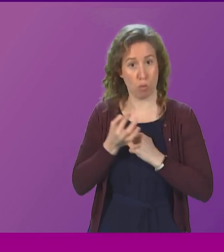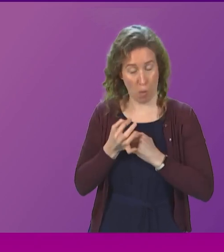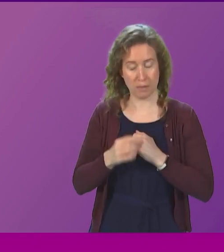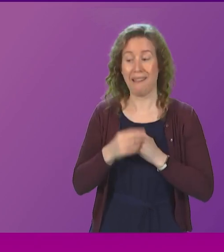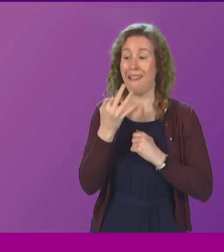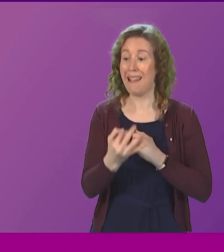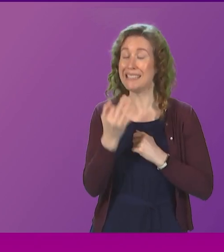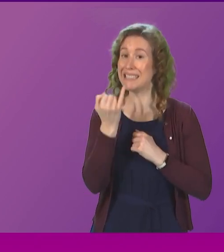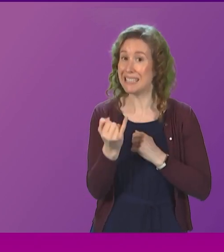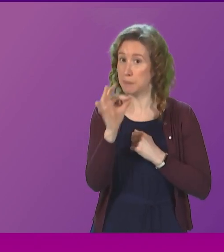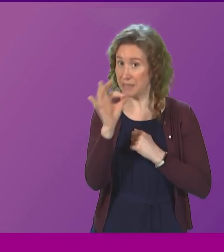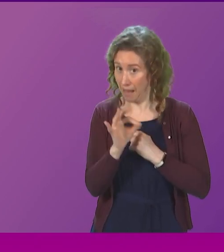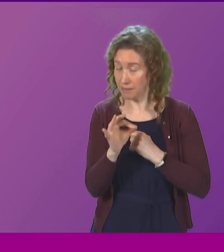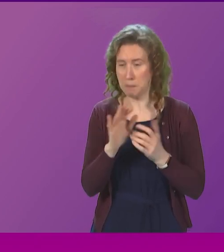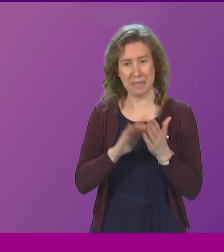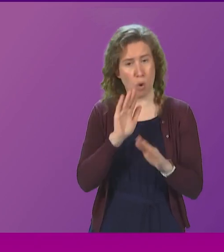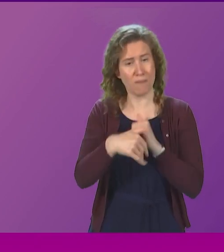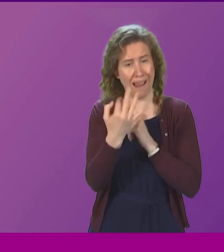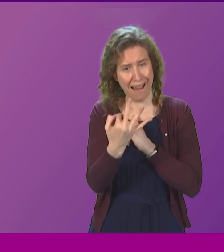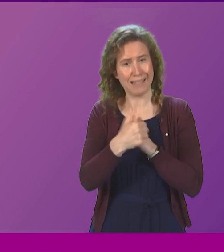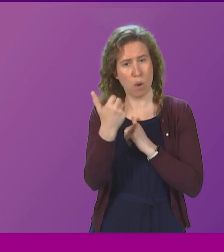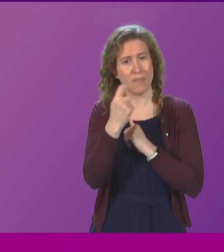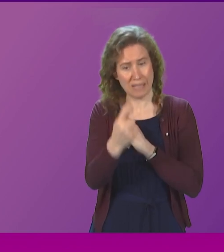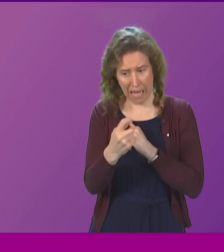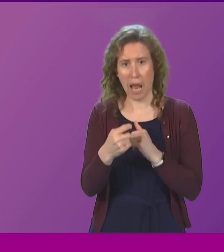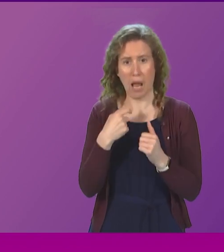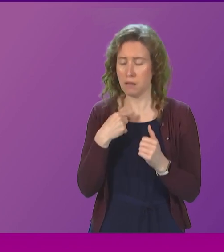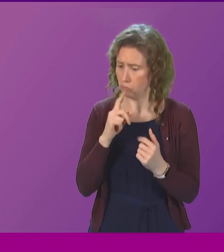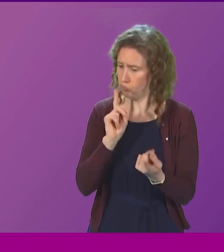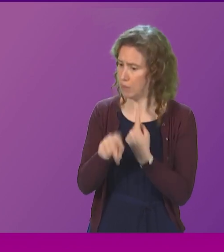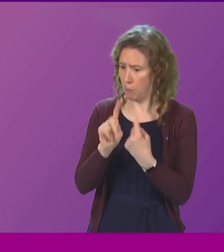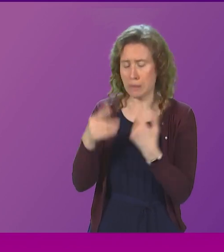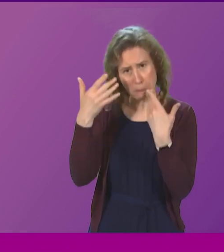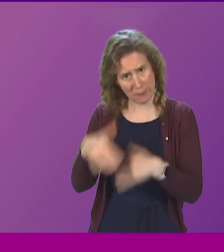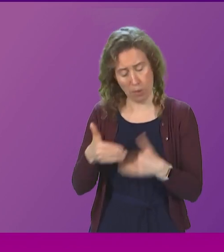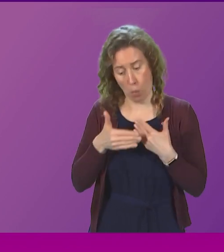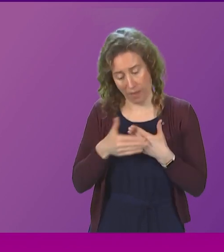cent of responses—more than eight of out 10—came within 20 working days.